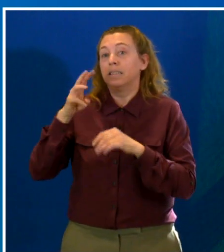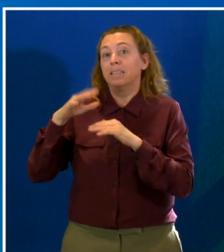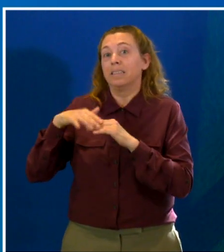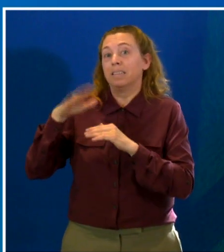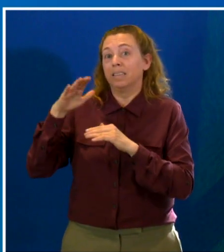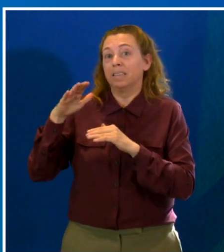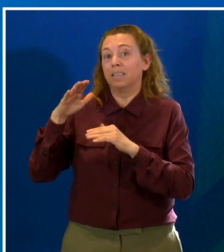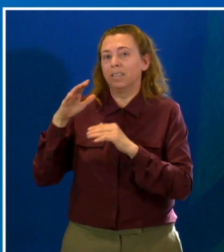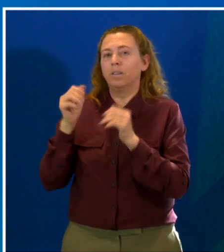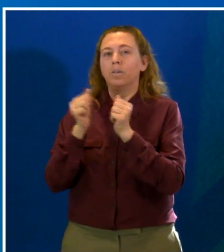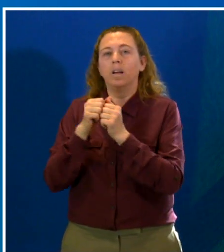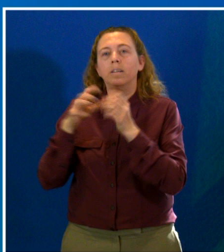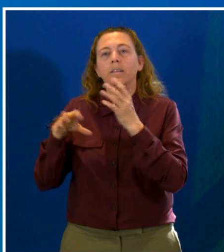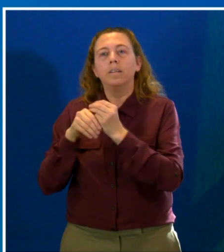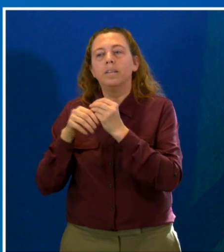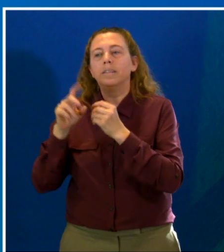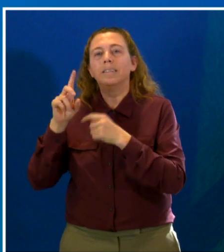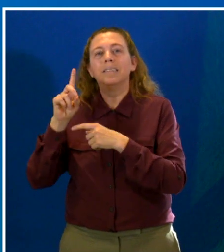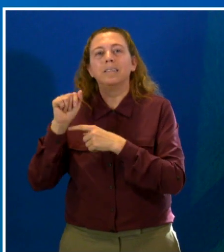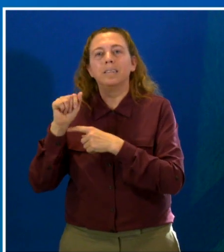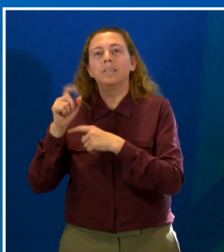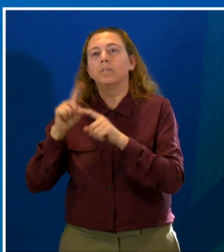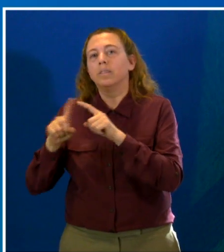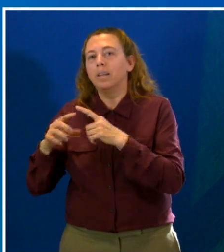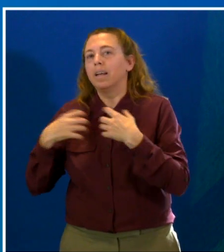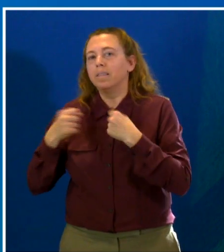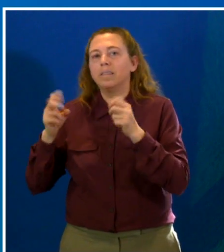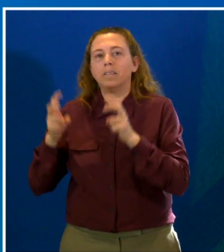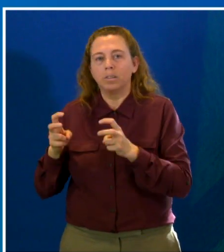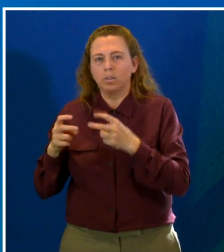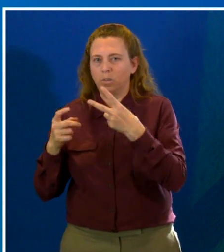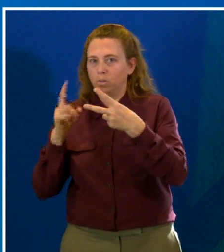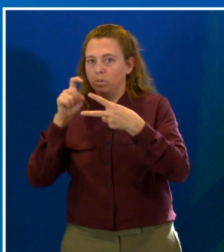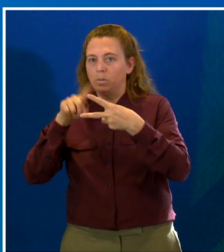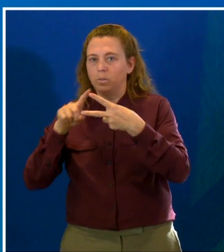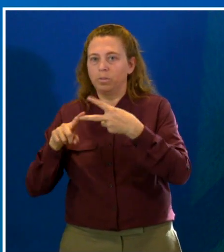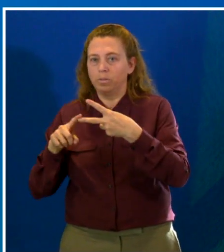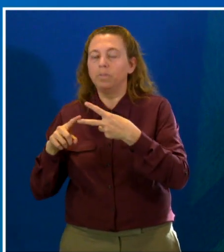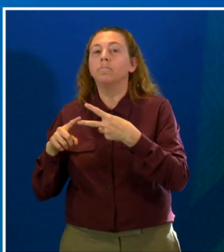diseases, people 60 and older. People, including staff and